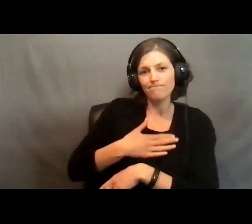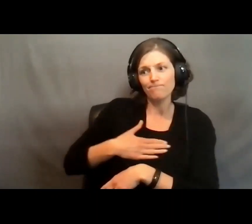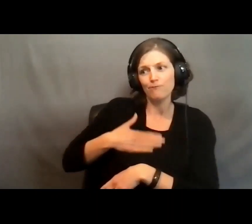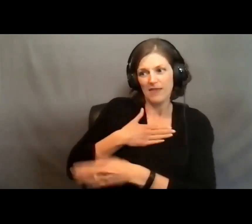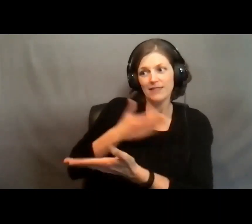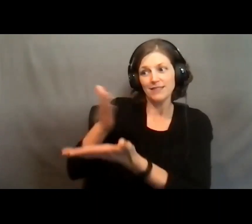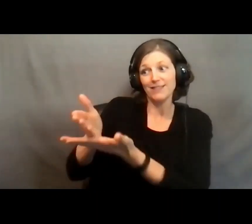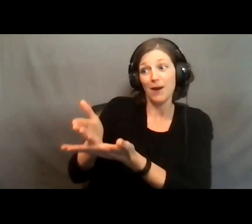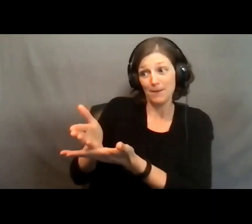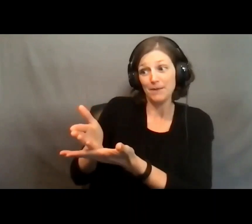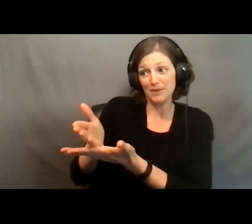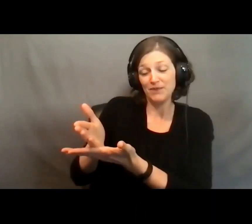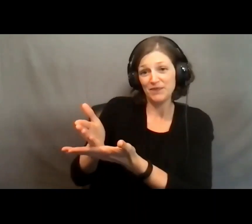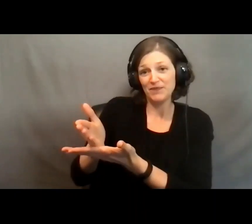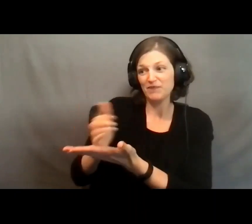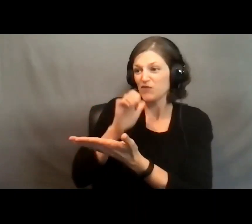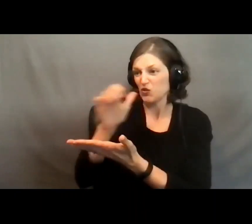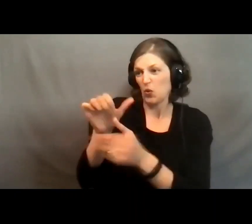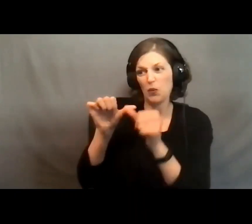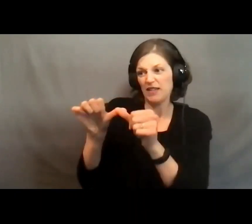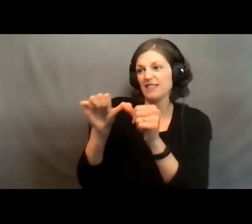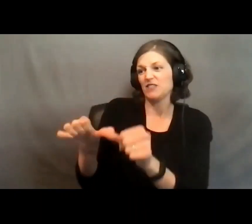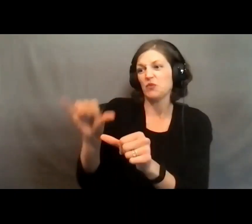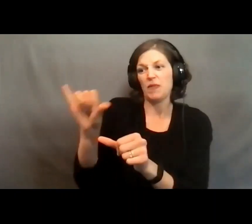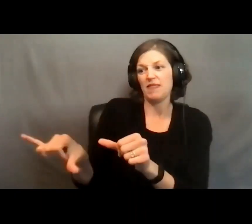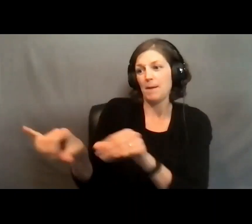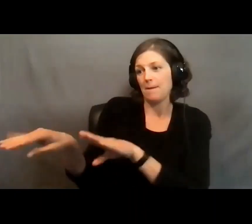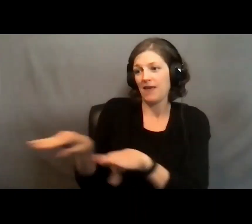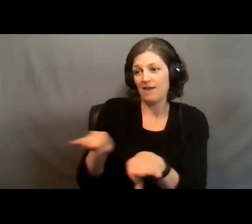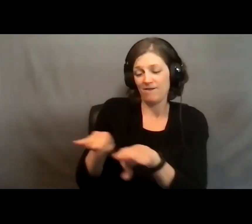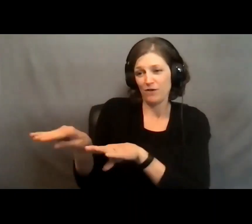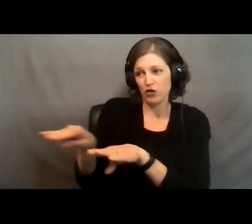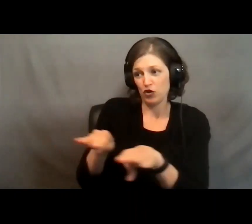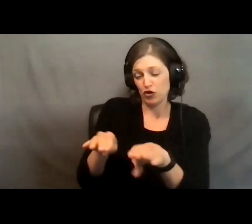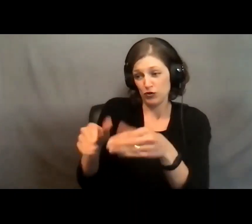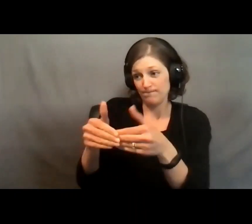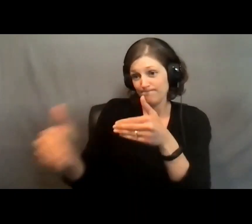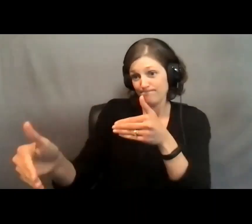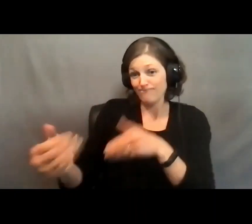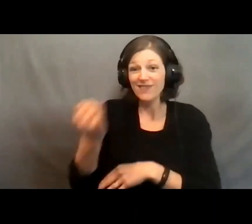13:32:46 from continuing along those lines. If after that happens